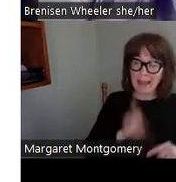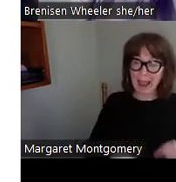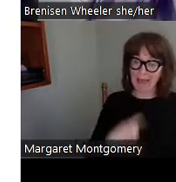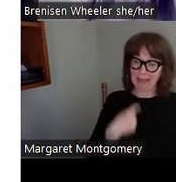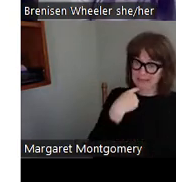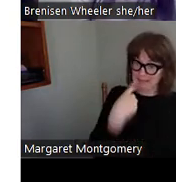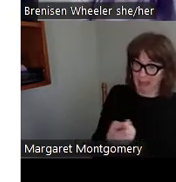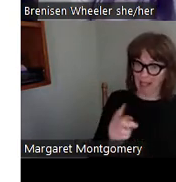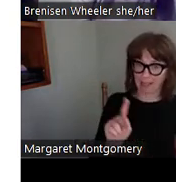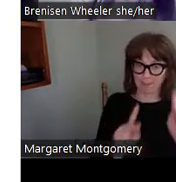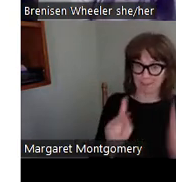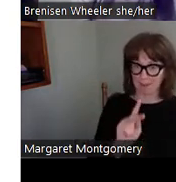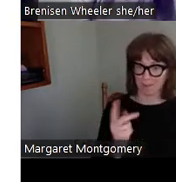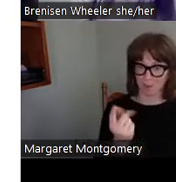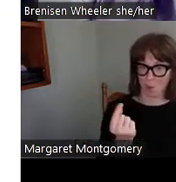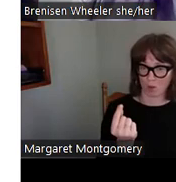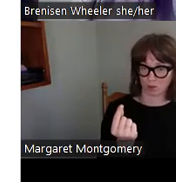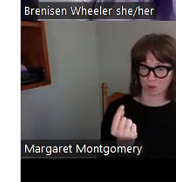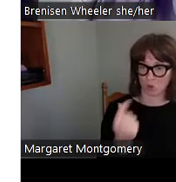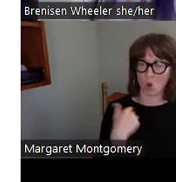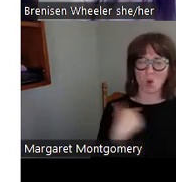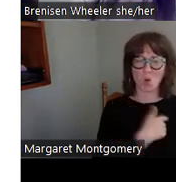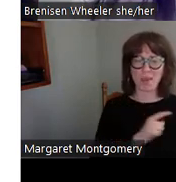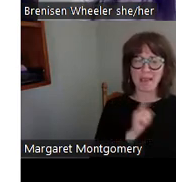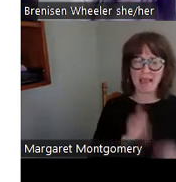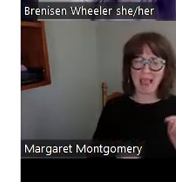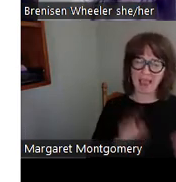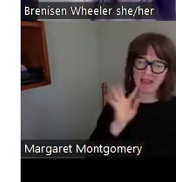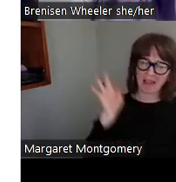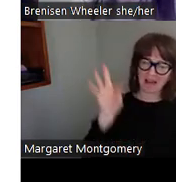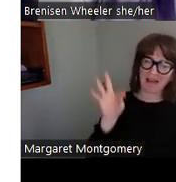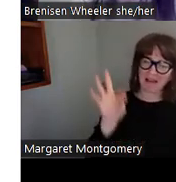should have done to avoid experiencing abuse 13:10:14 survivors deserve compassion and